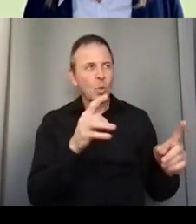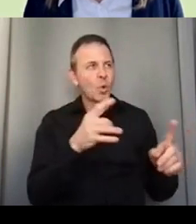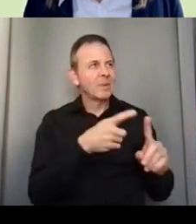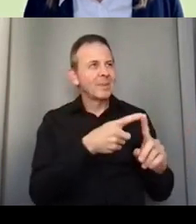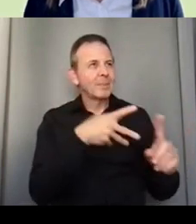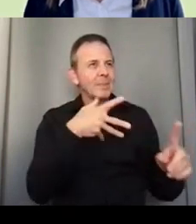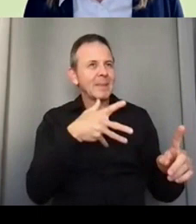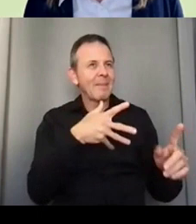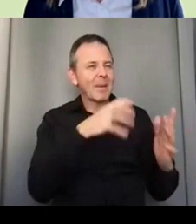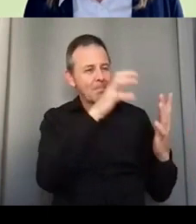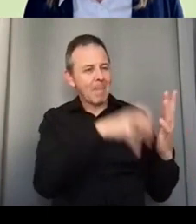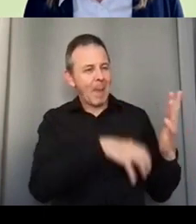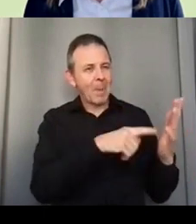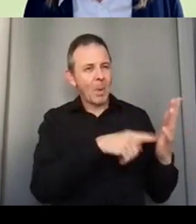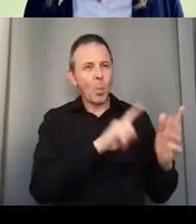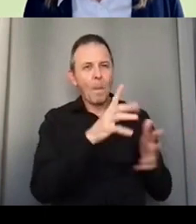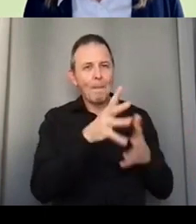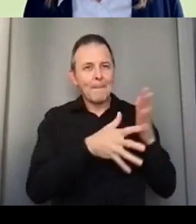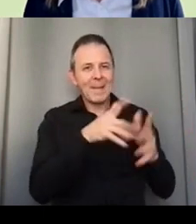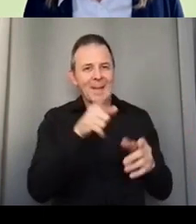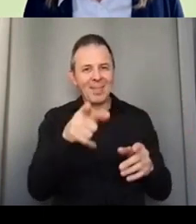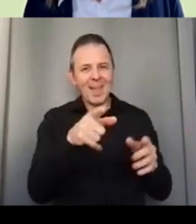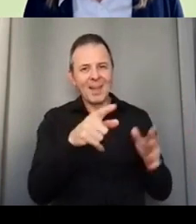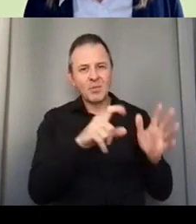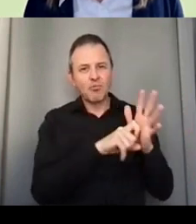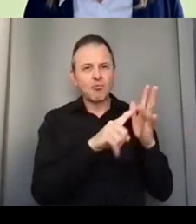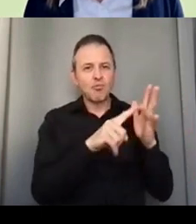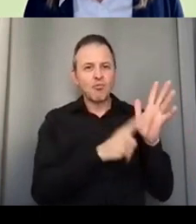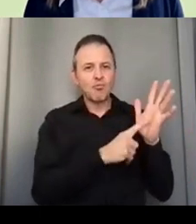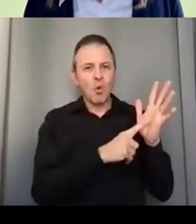of that definition at the moment so you want to be know you want to know